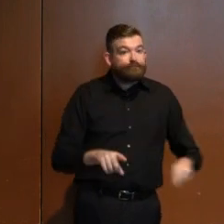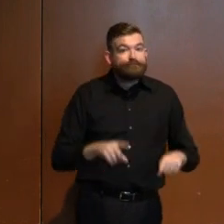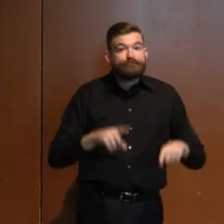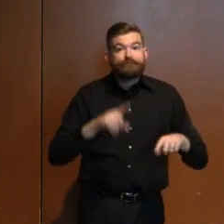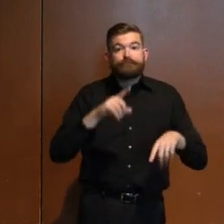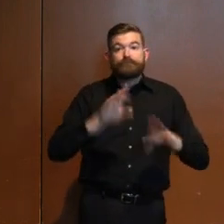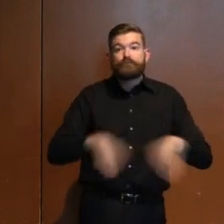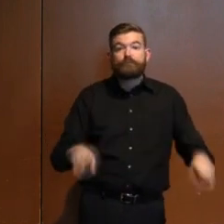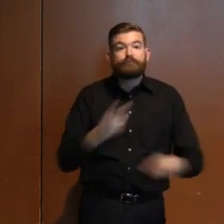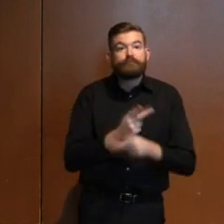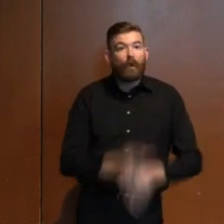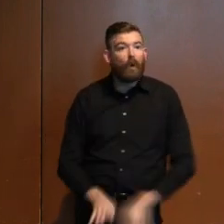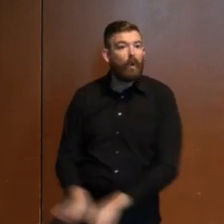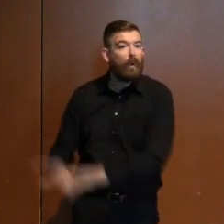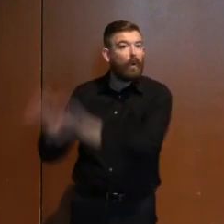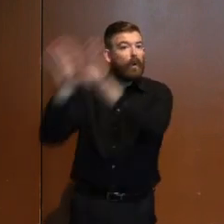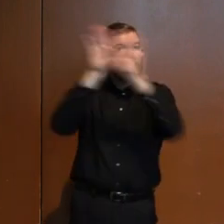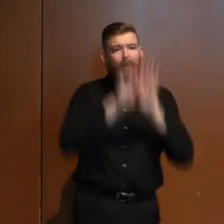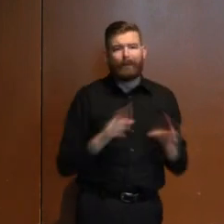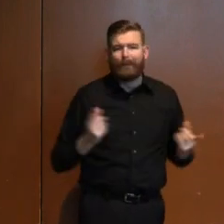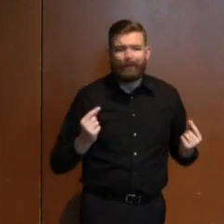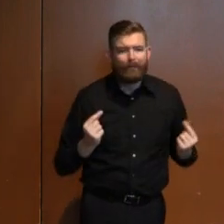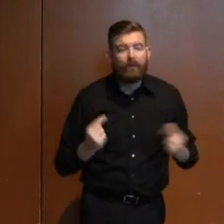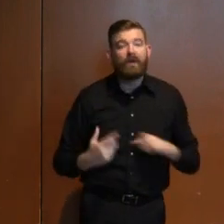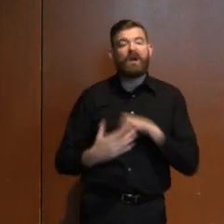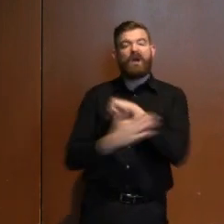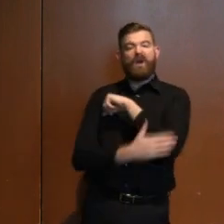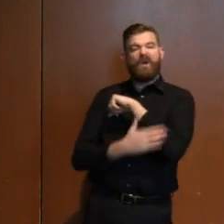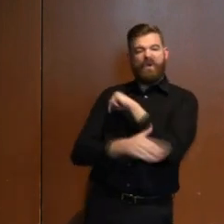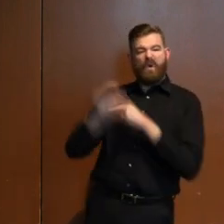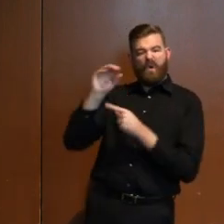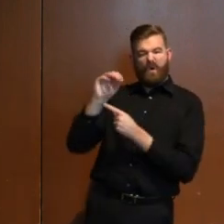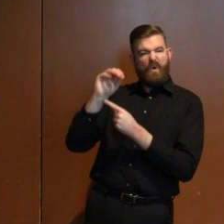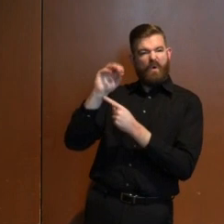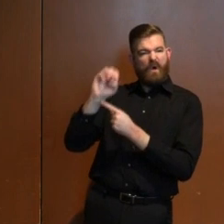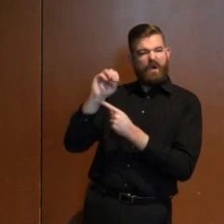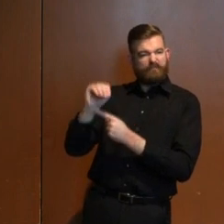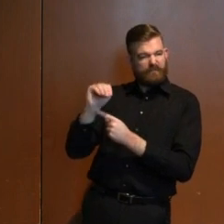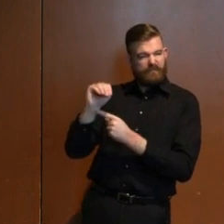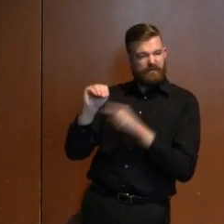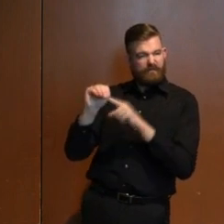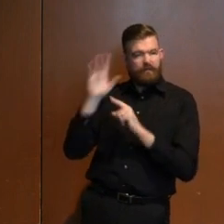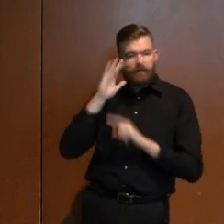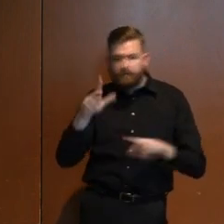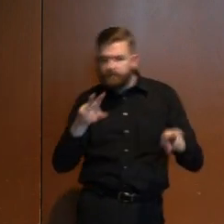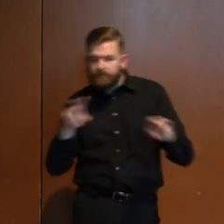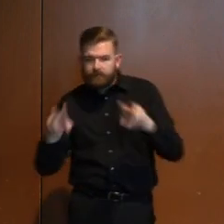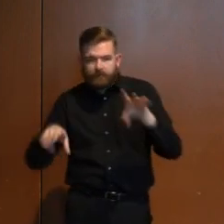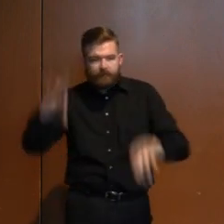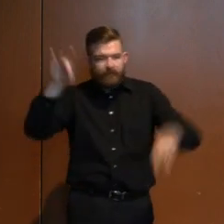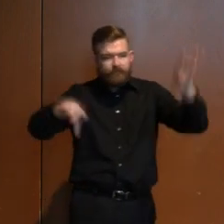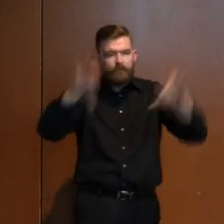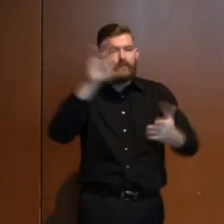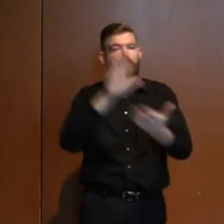SHOULD THIS PROCESS RESULT IN ANY GAPS IN CHILD CARE AVAILABILITY. WILL DIRECT COUNTY OEM OFFICES